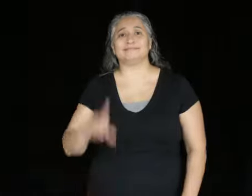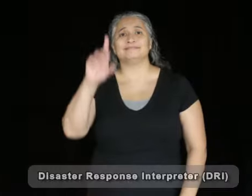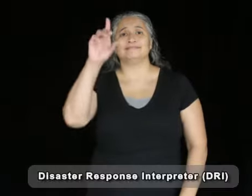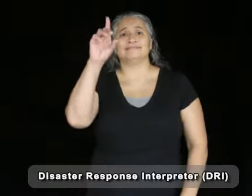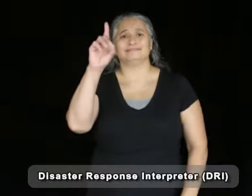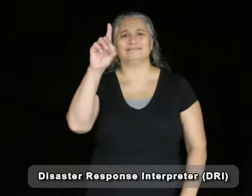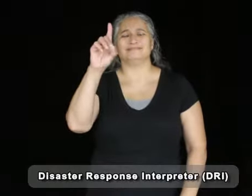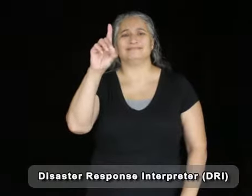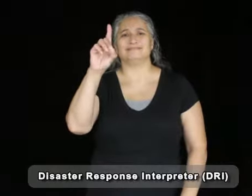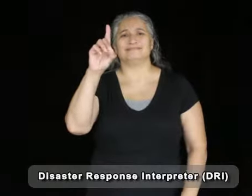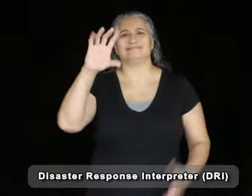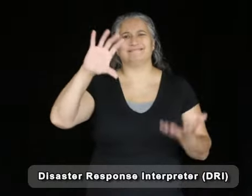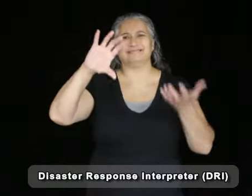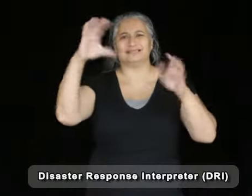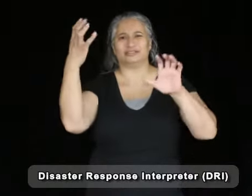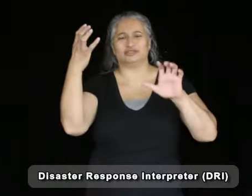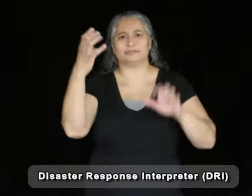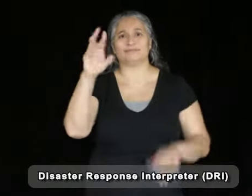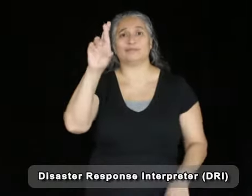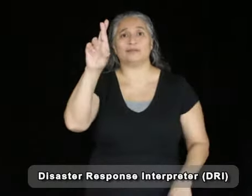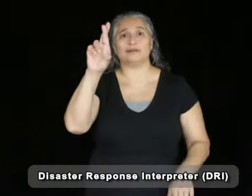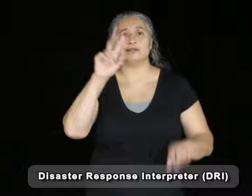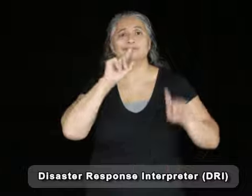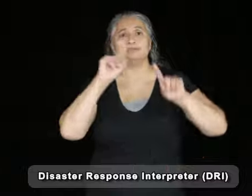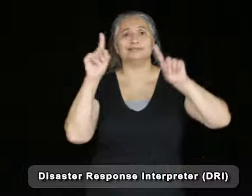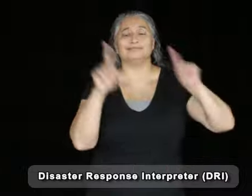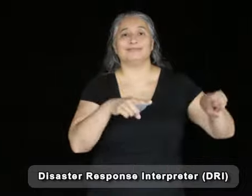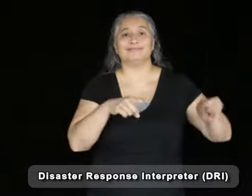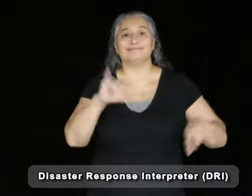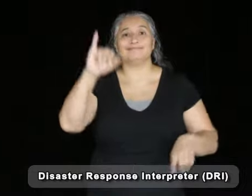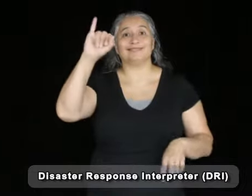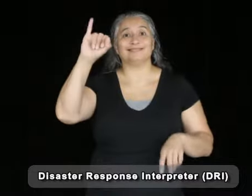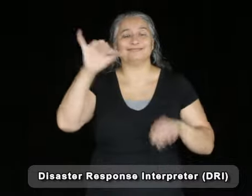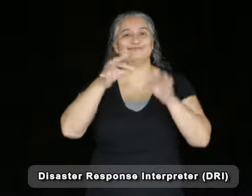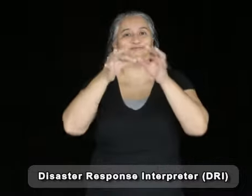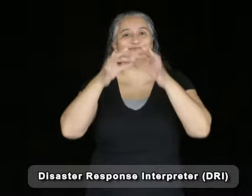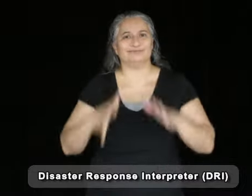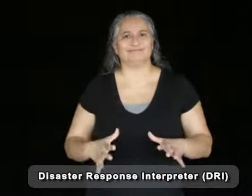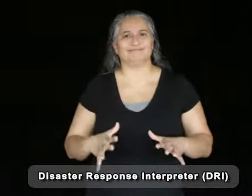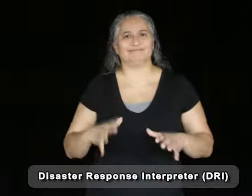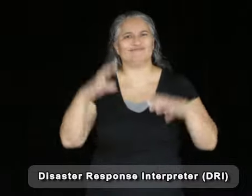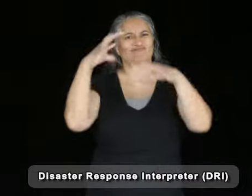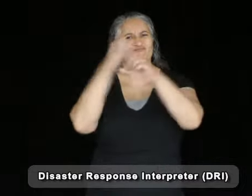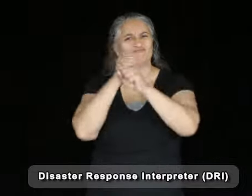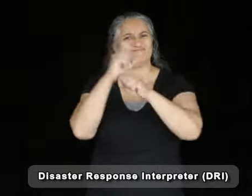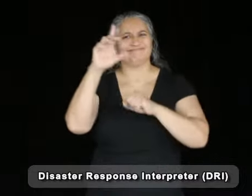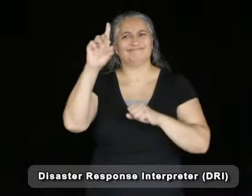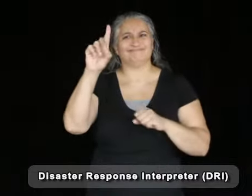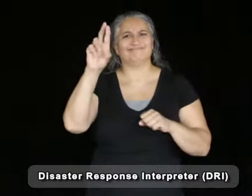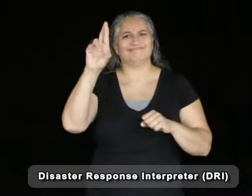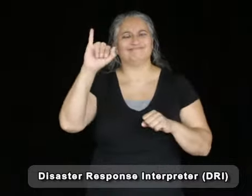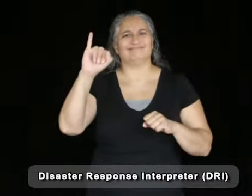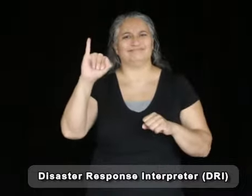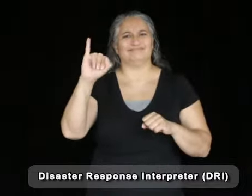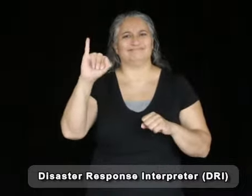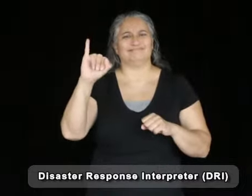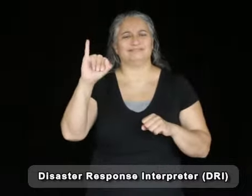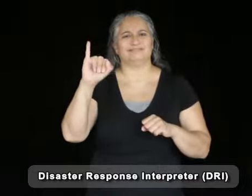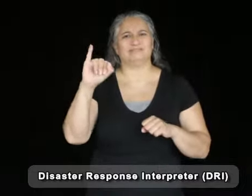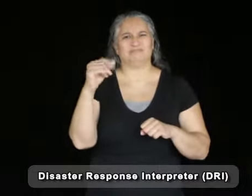Disaster Response Interpreter (DRI).